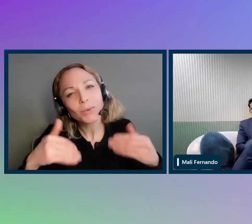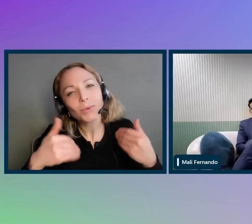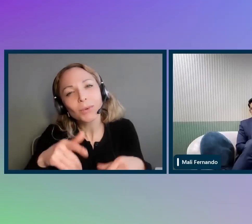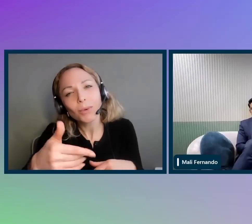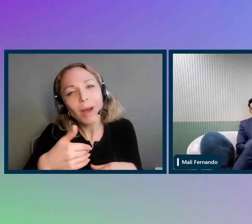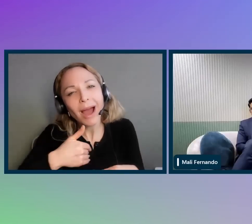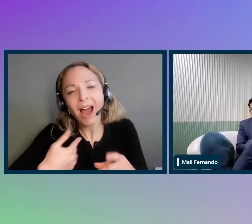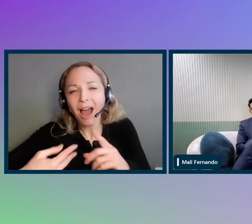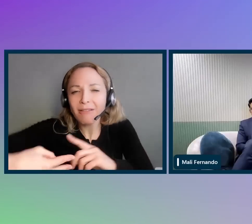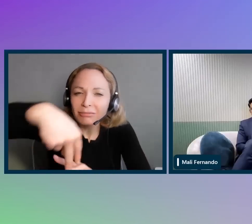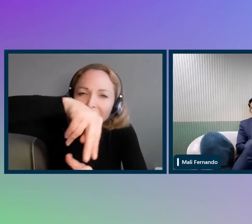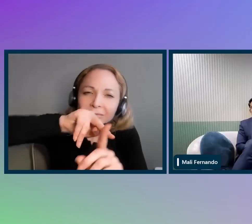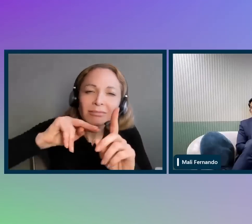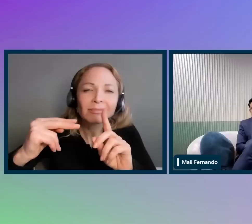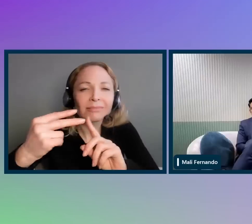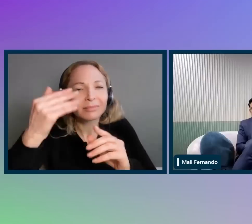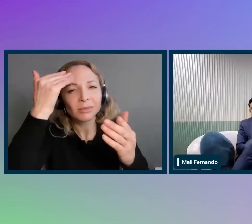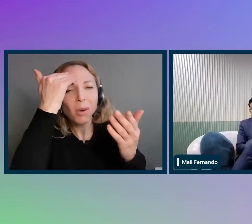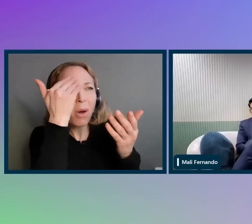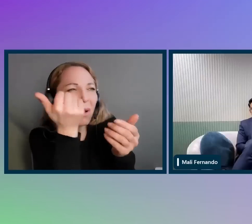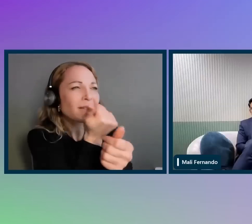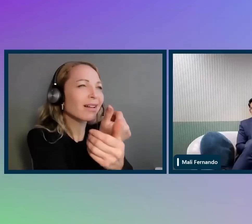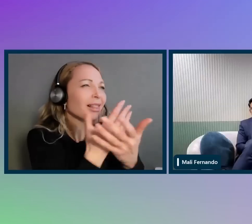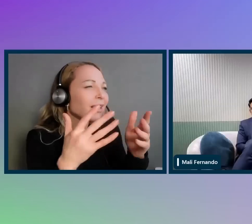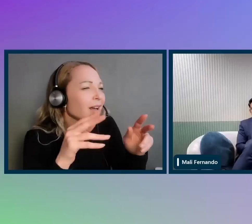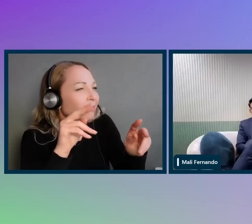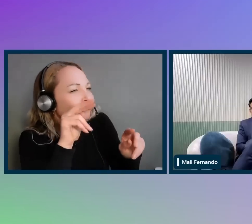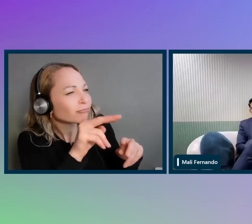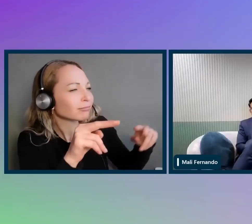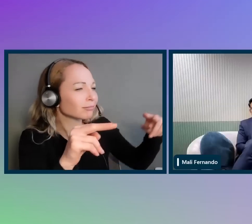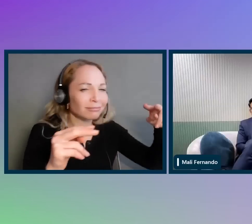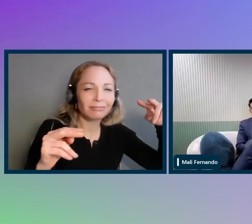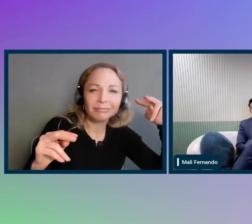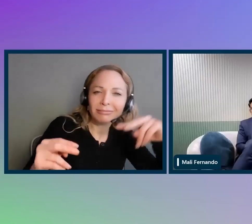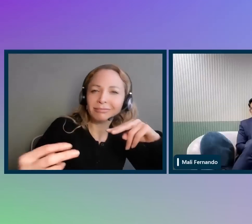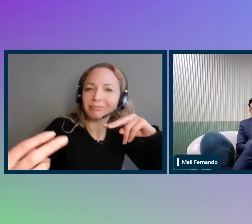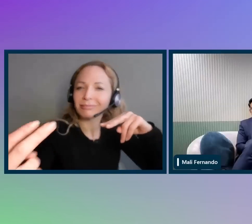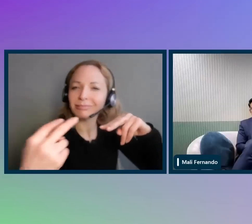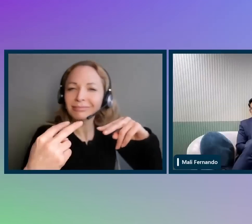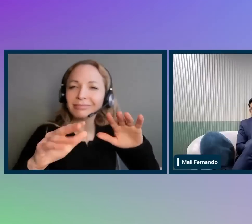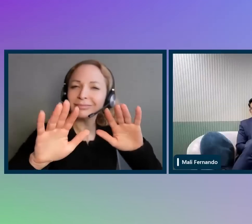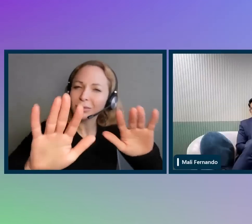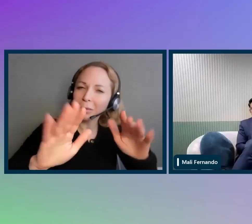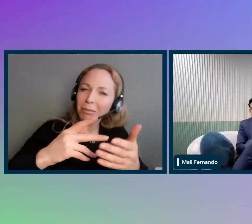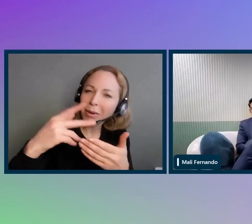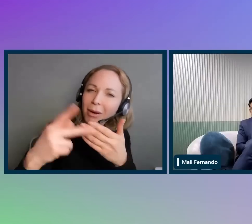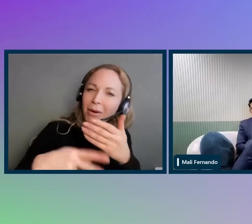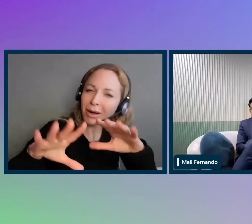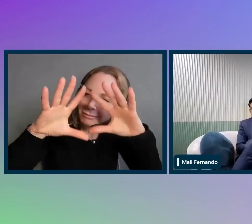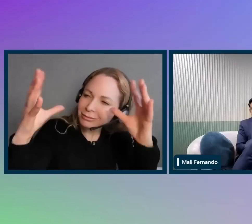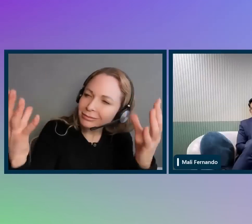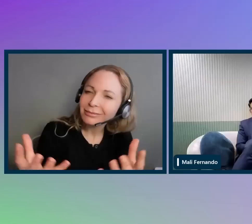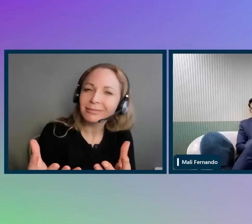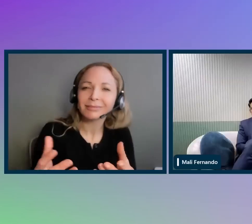of your program of digital accessibility as a whole. And I'm wondering if you can tell us